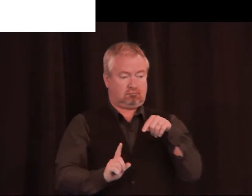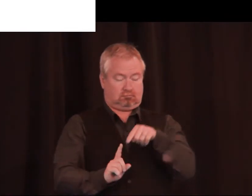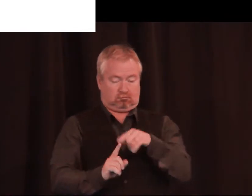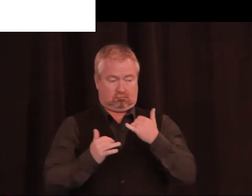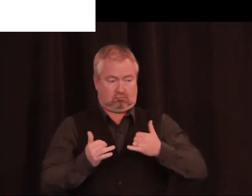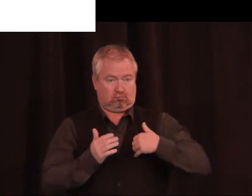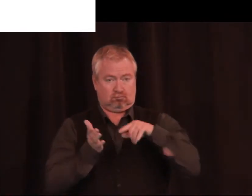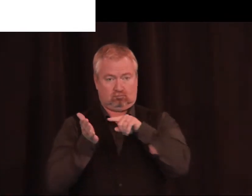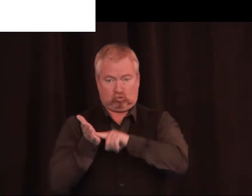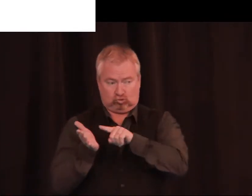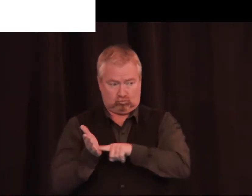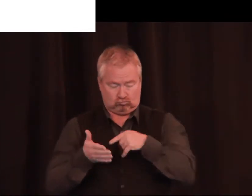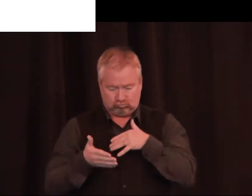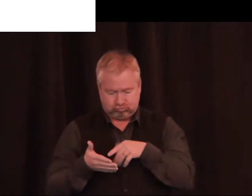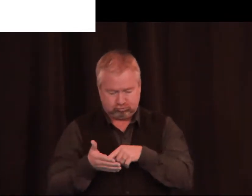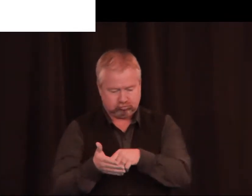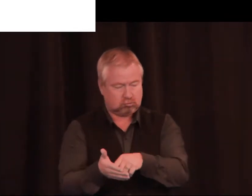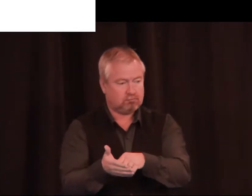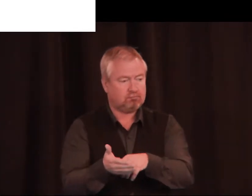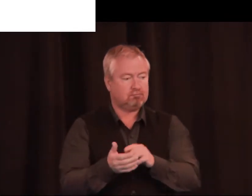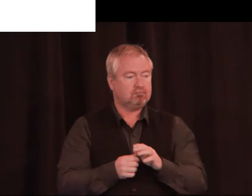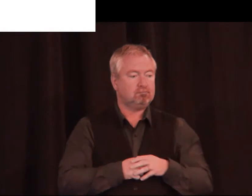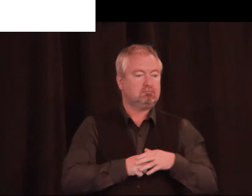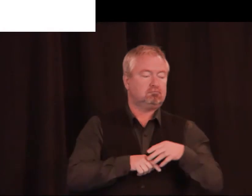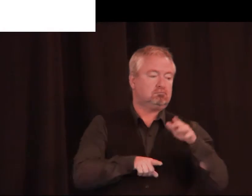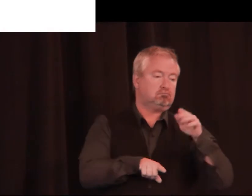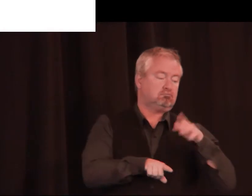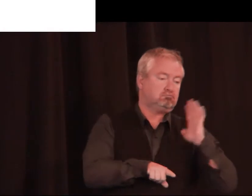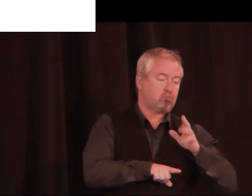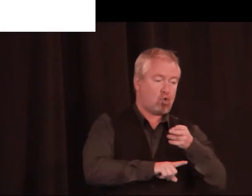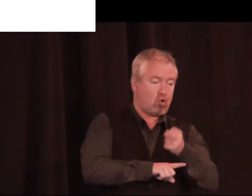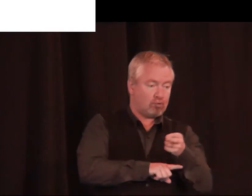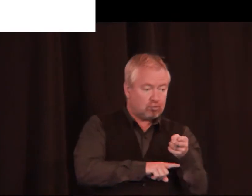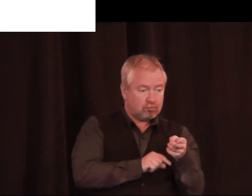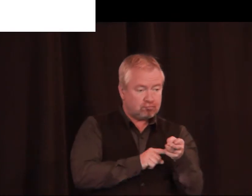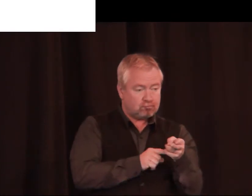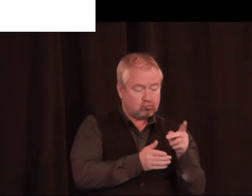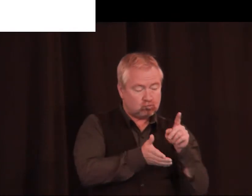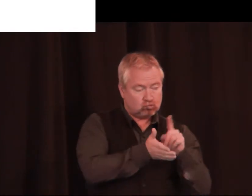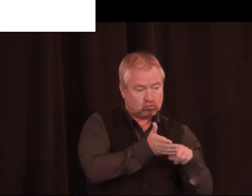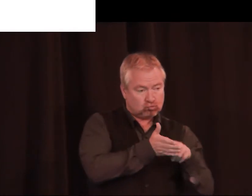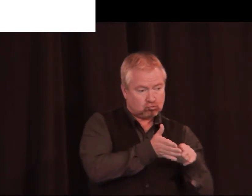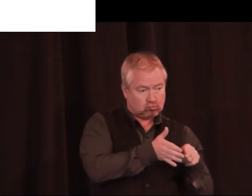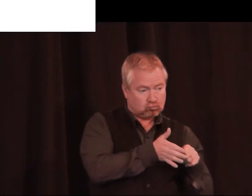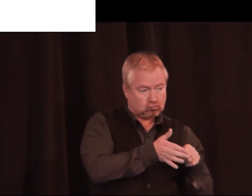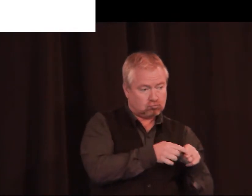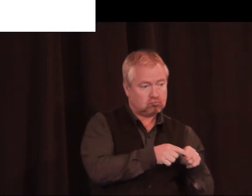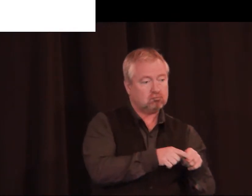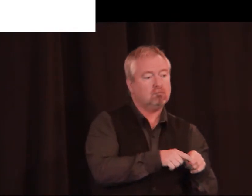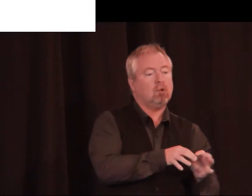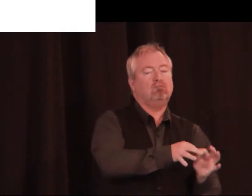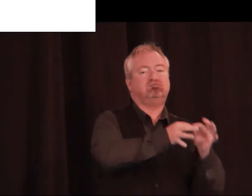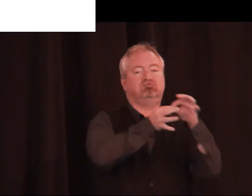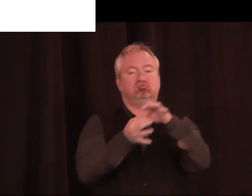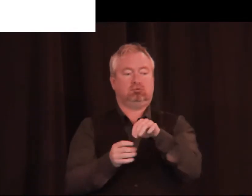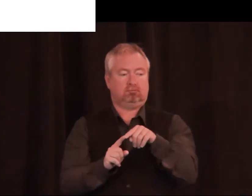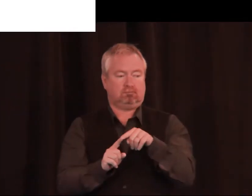that's looked at kids who are hard of hearing and research in that area has really focused on the severity of their hearing loss.